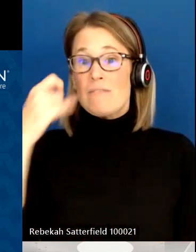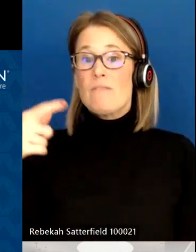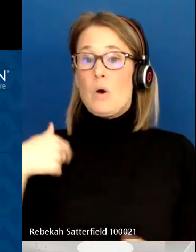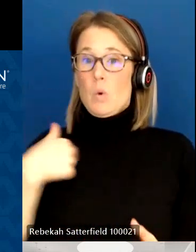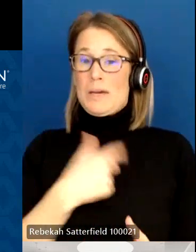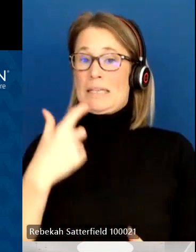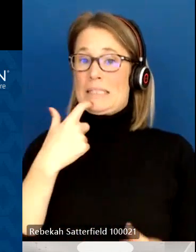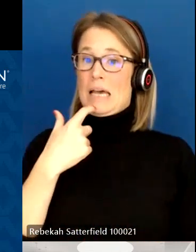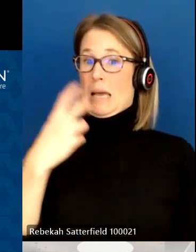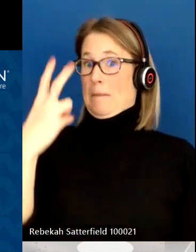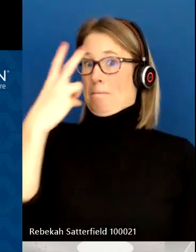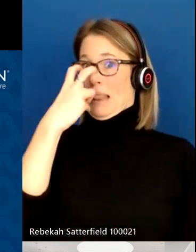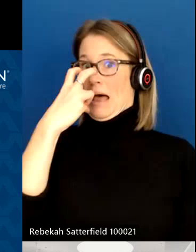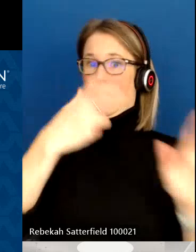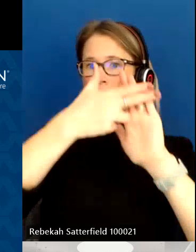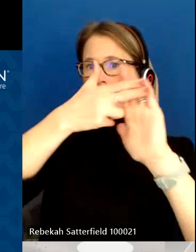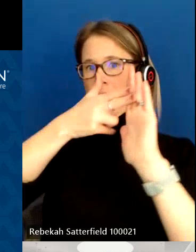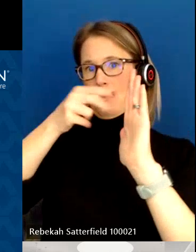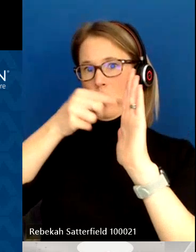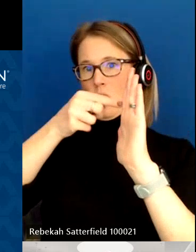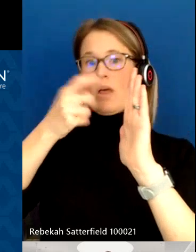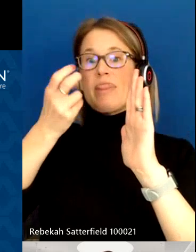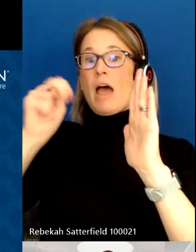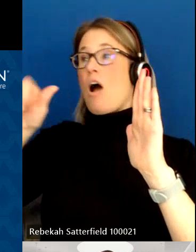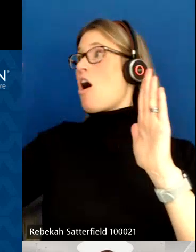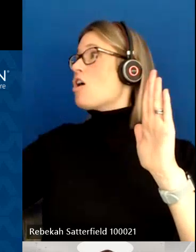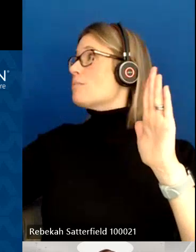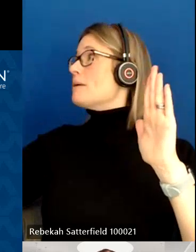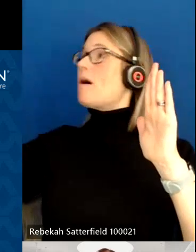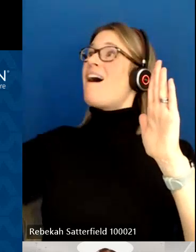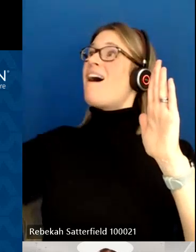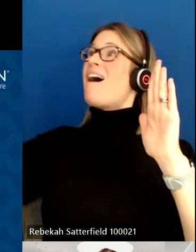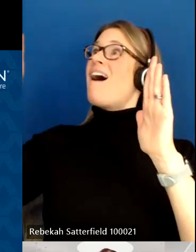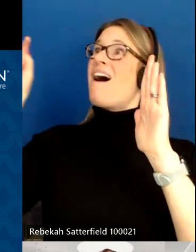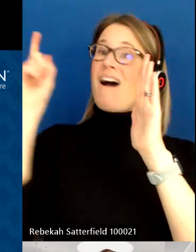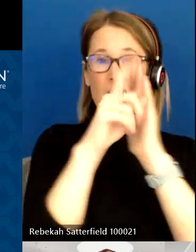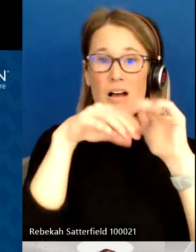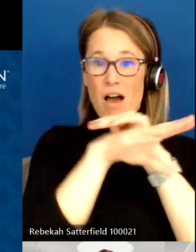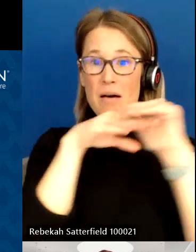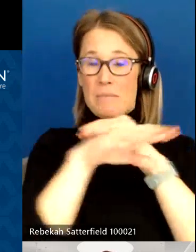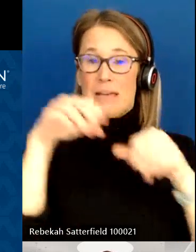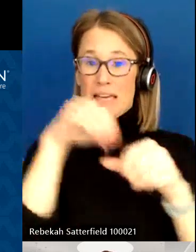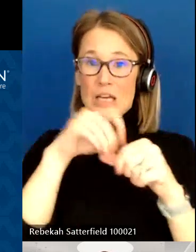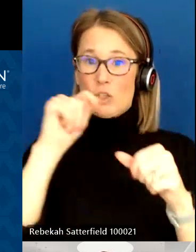door other people might be coming into the patient's room to do things like take things